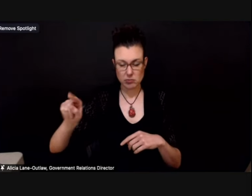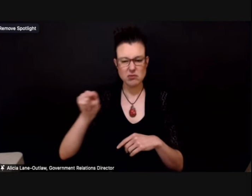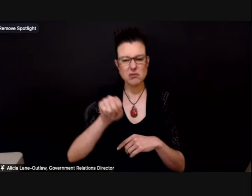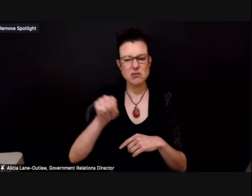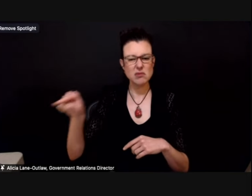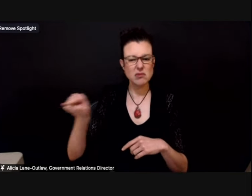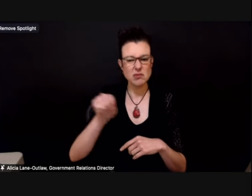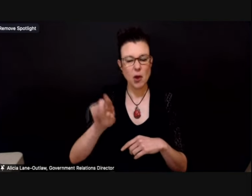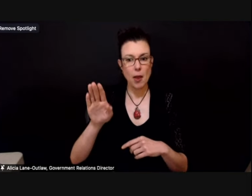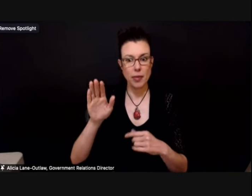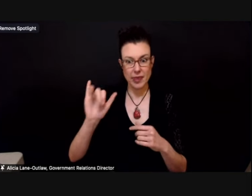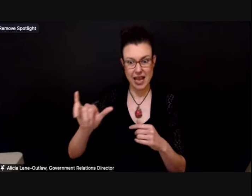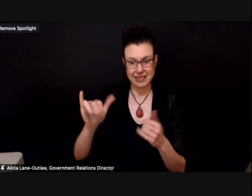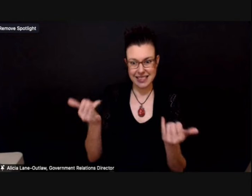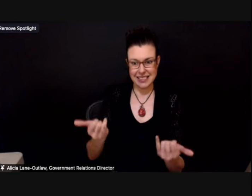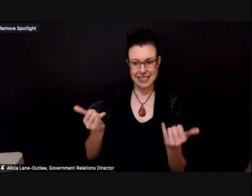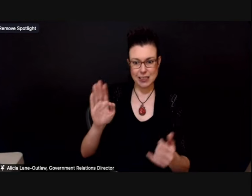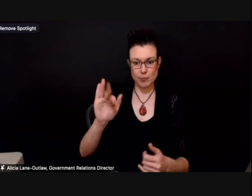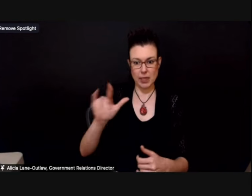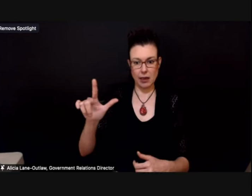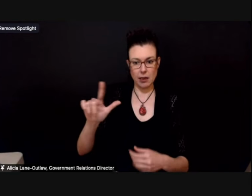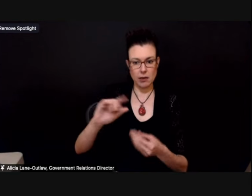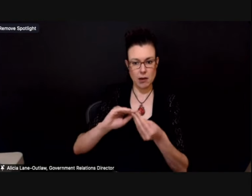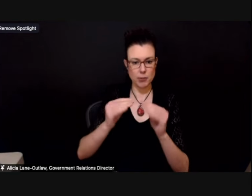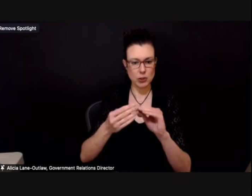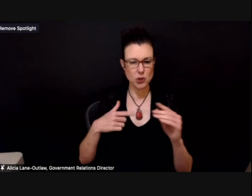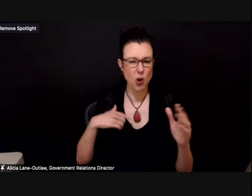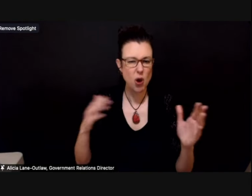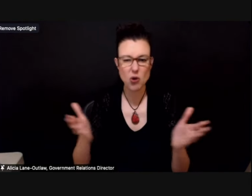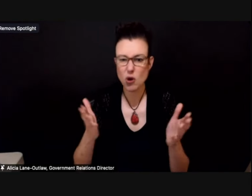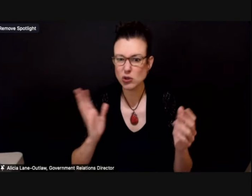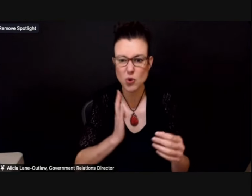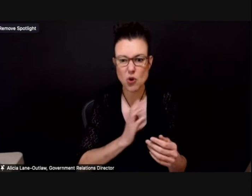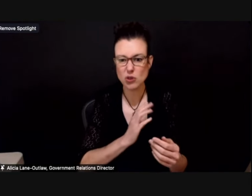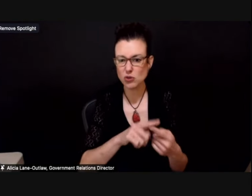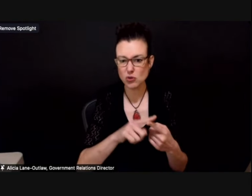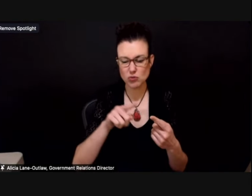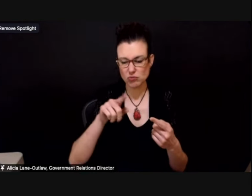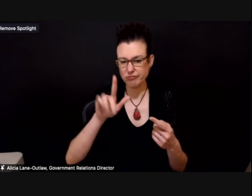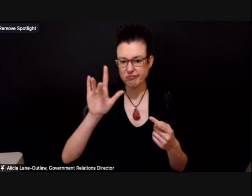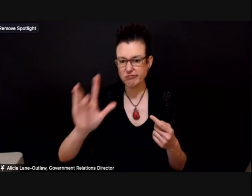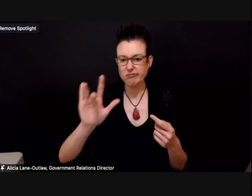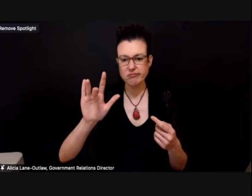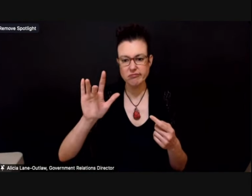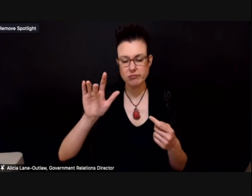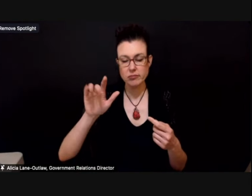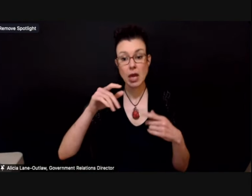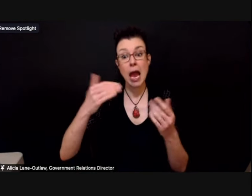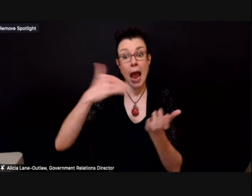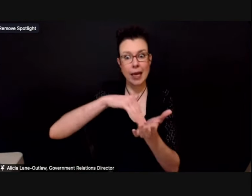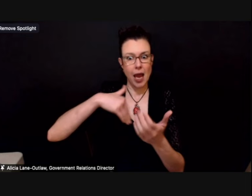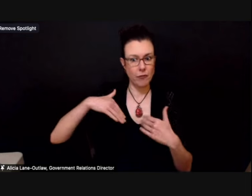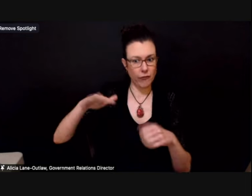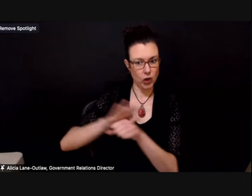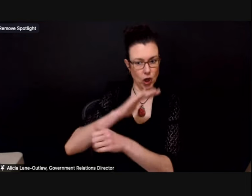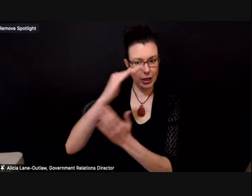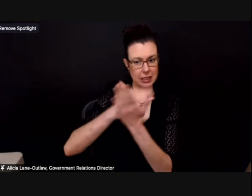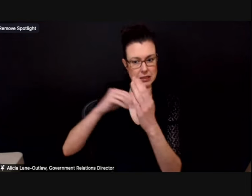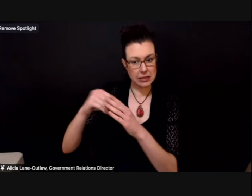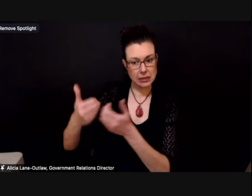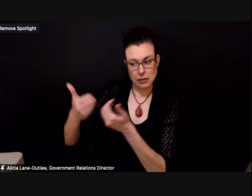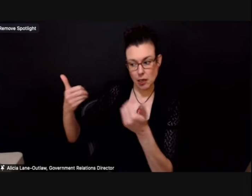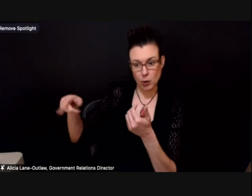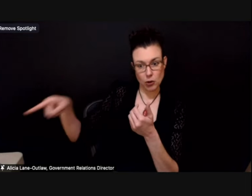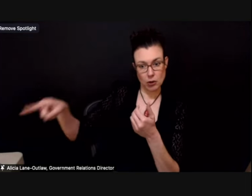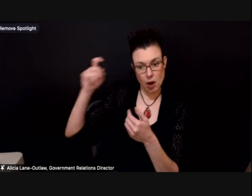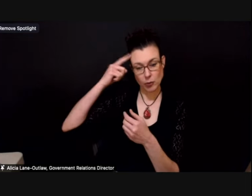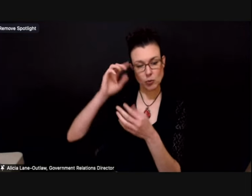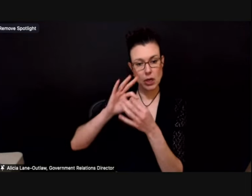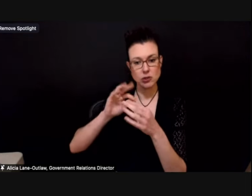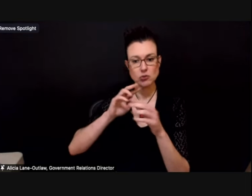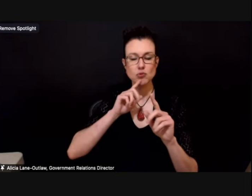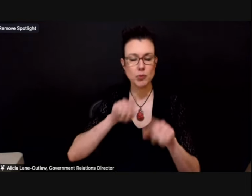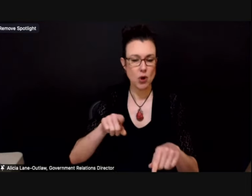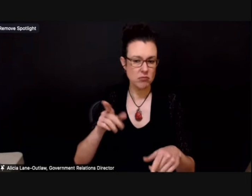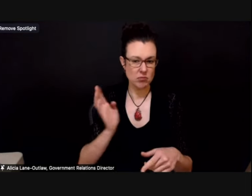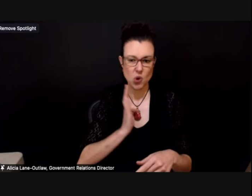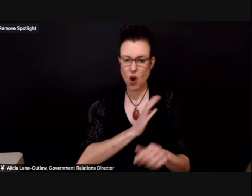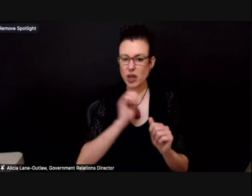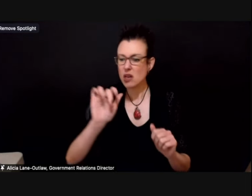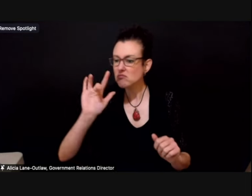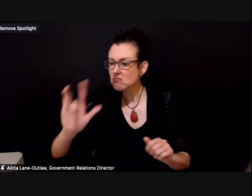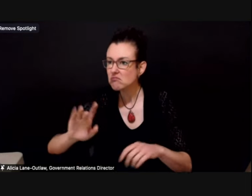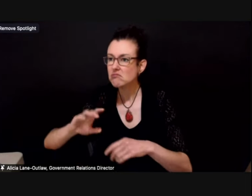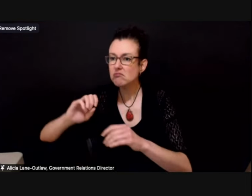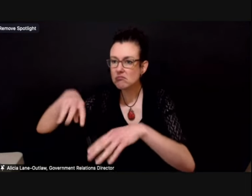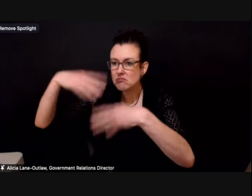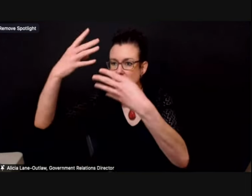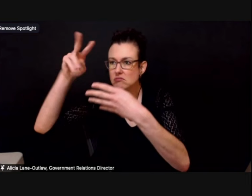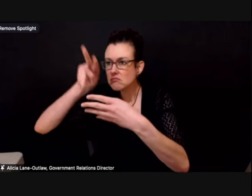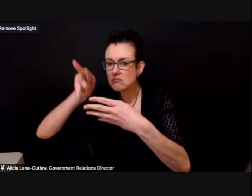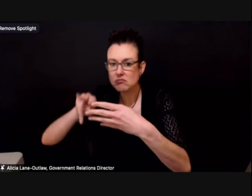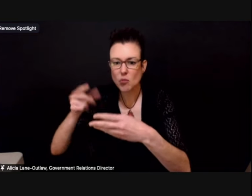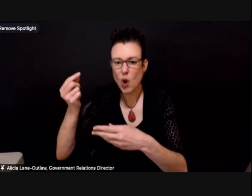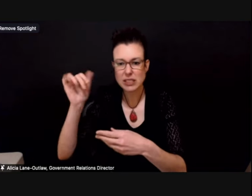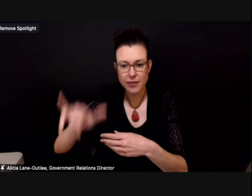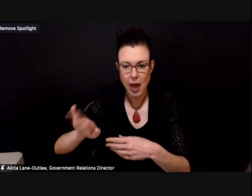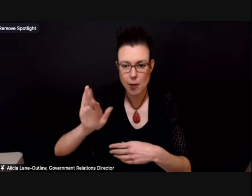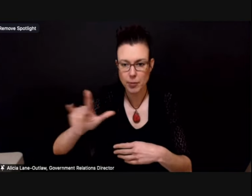Again, the full list is available in the Government Relations report. The board can review the